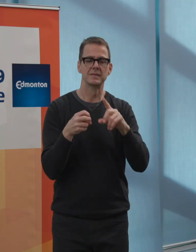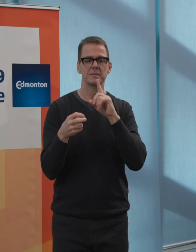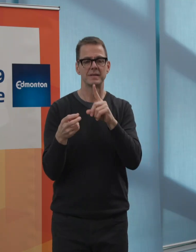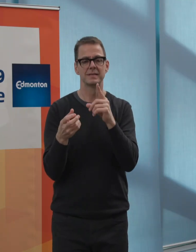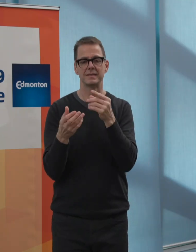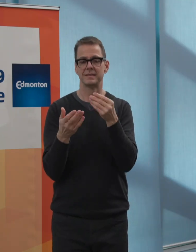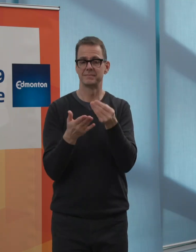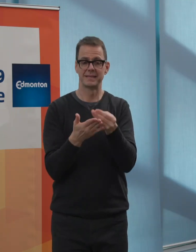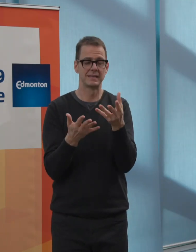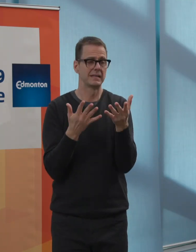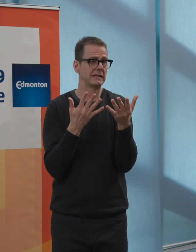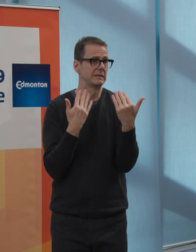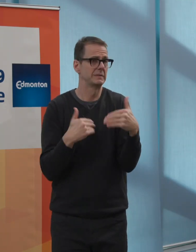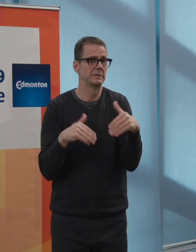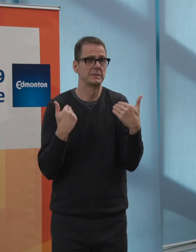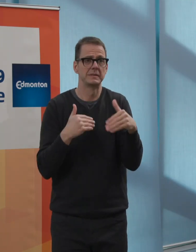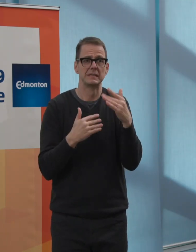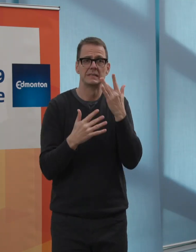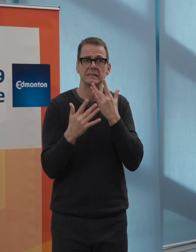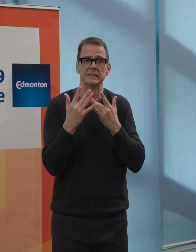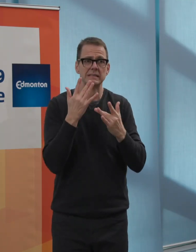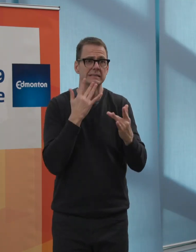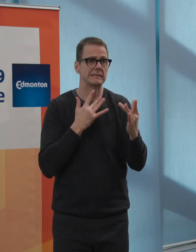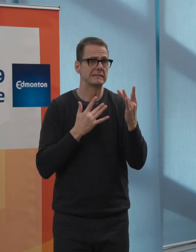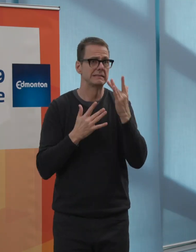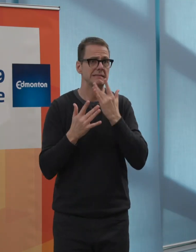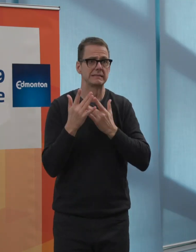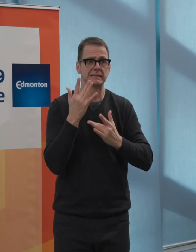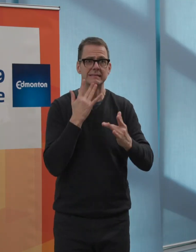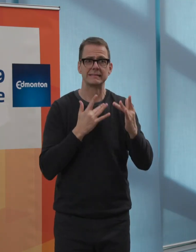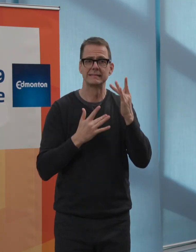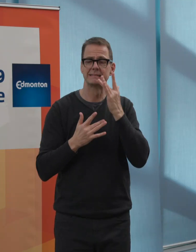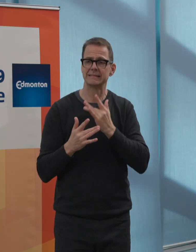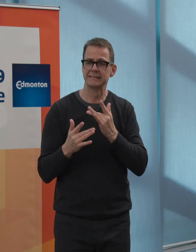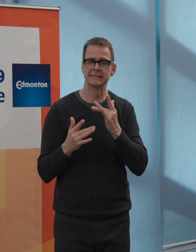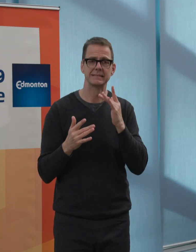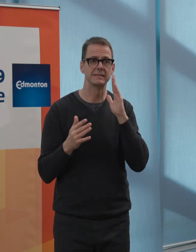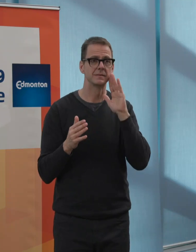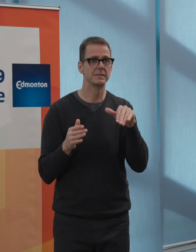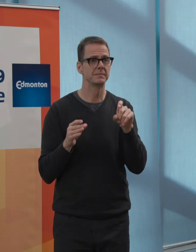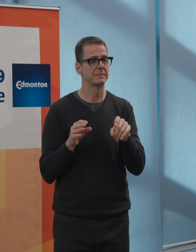responsibilities as a publicly funded organization we are all eager to return